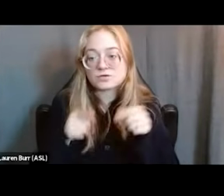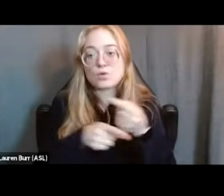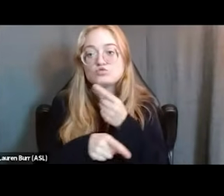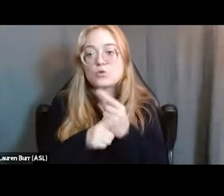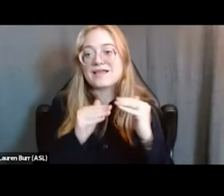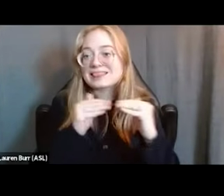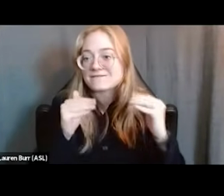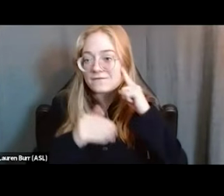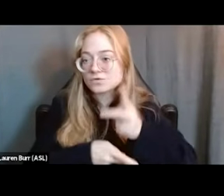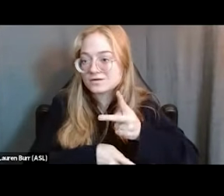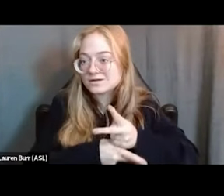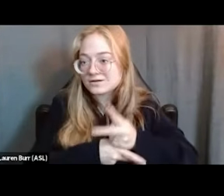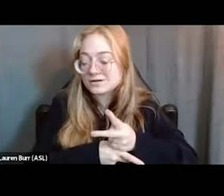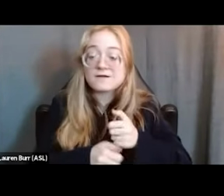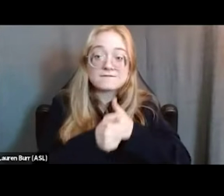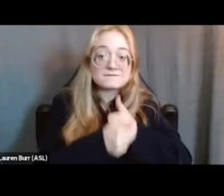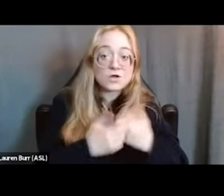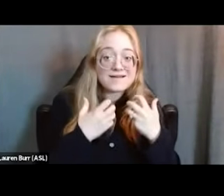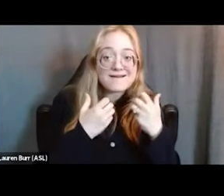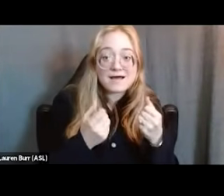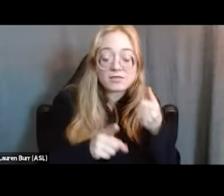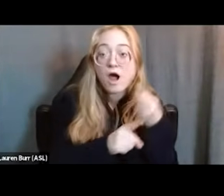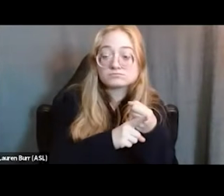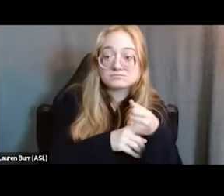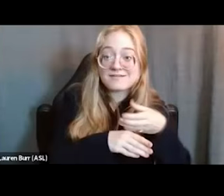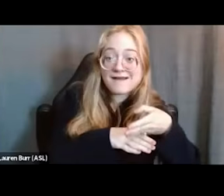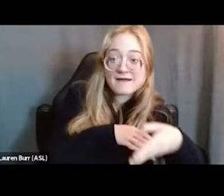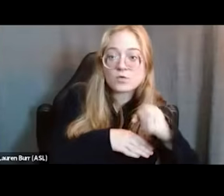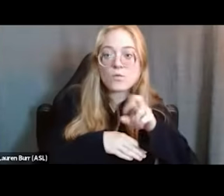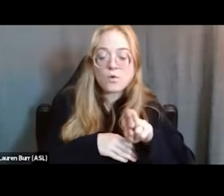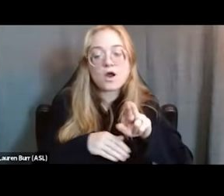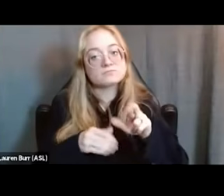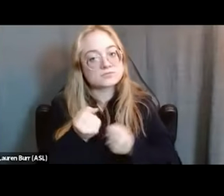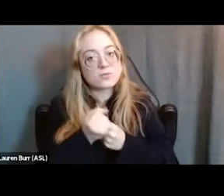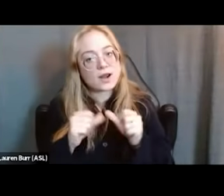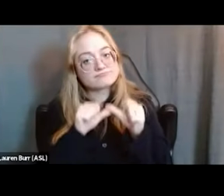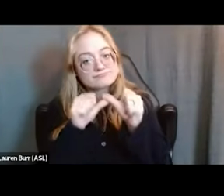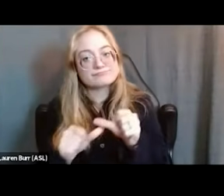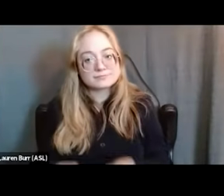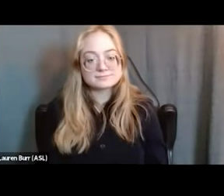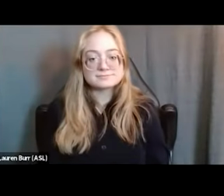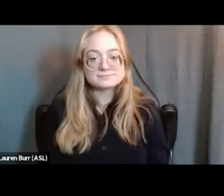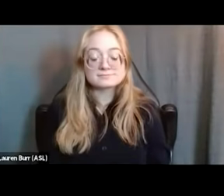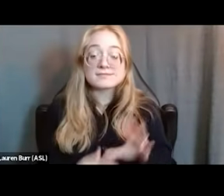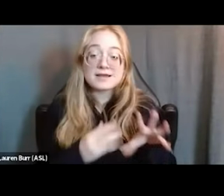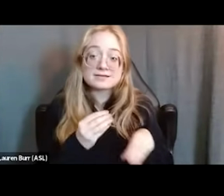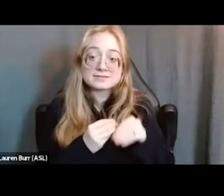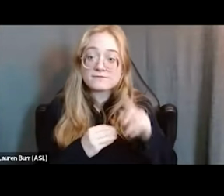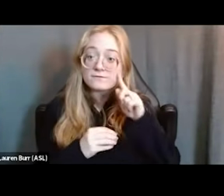whether this is following a health event, or to support long-term care needs. Additionally, for those that are able to access